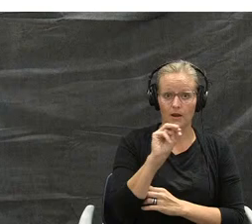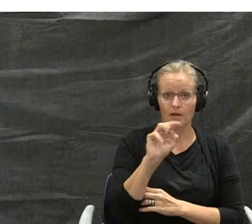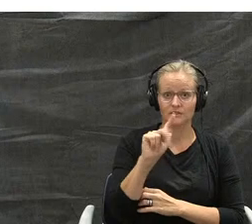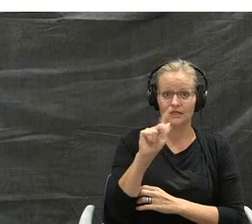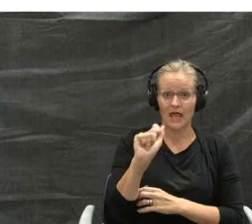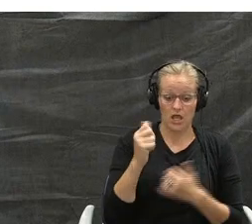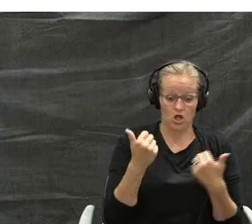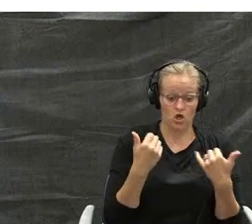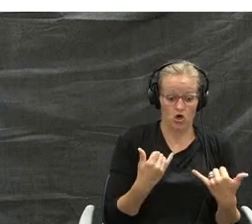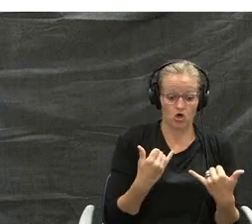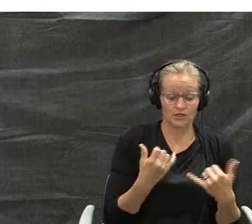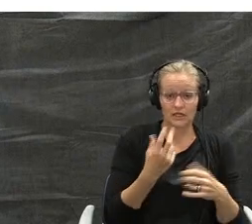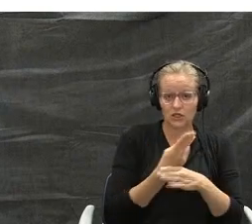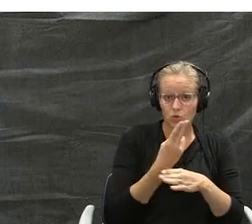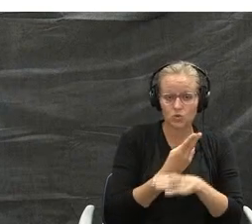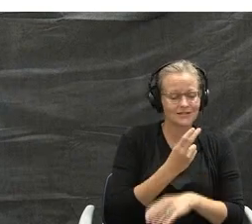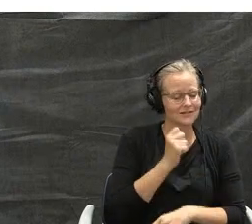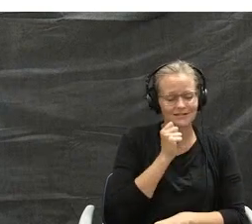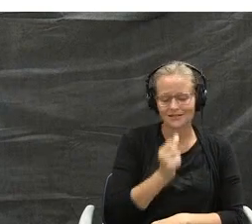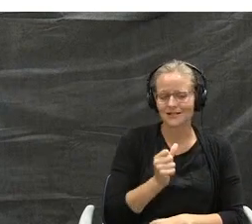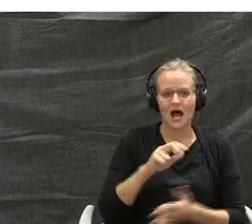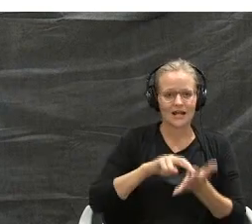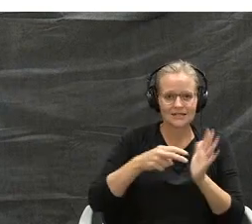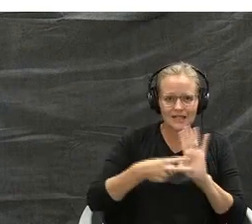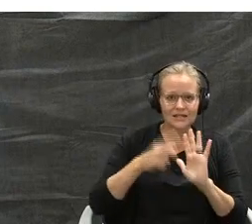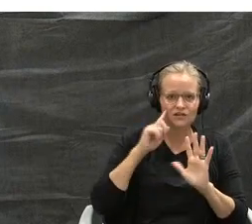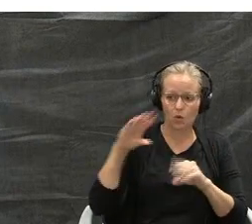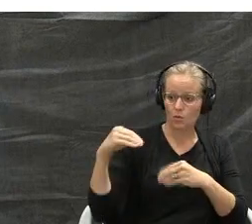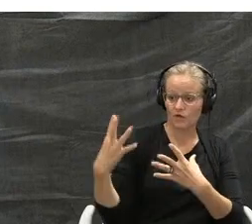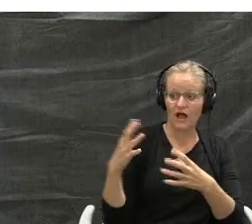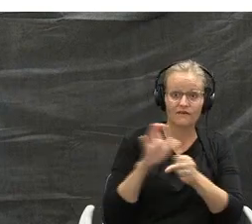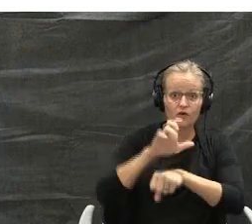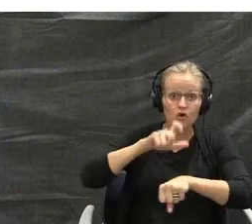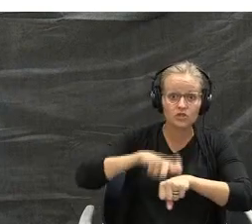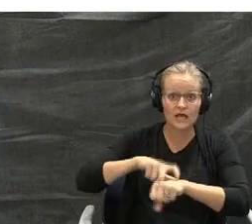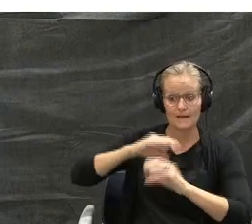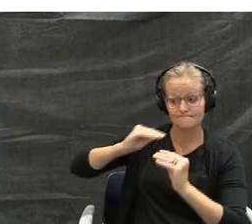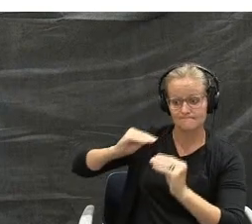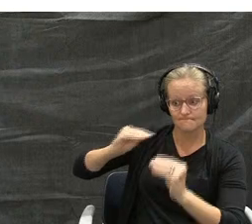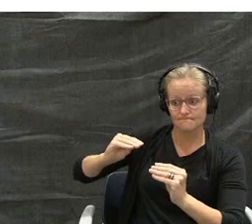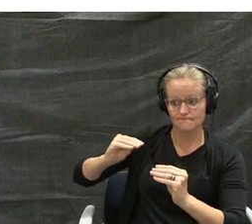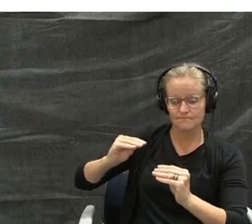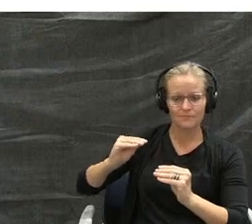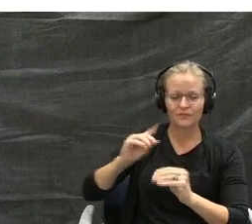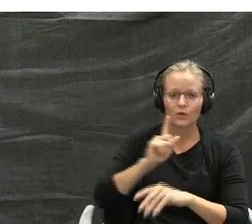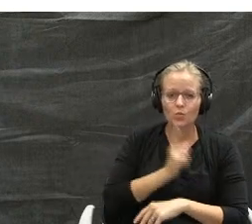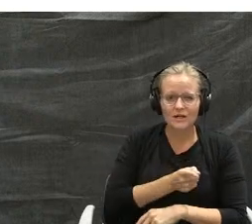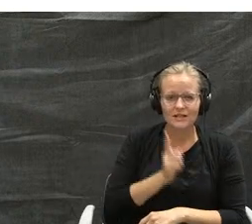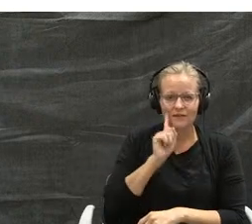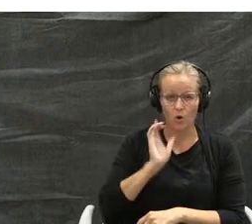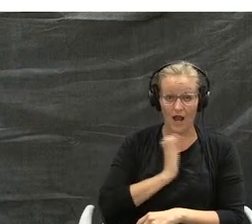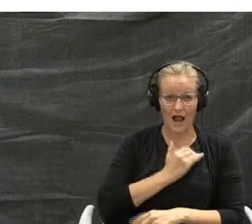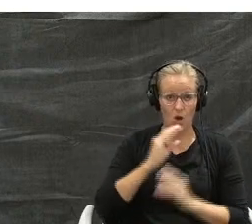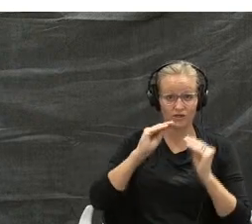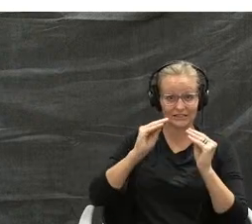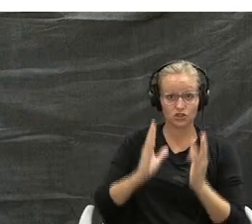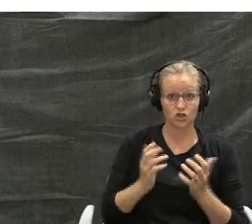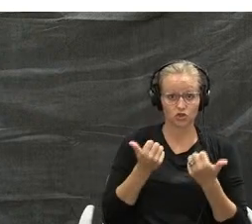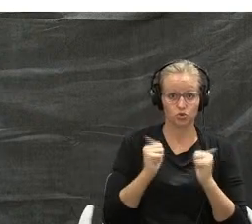meant to deliver education full time and the ability of the teachers to use the technology and teach in that manner varied greatly depending on the